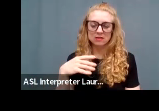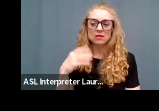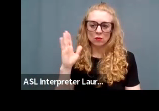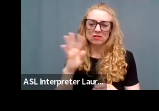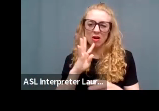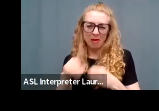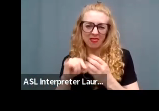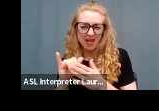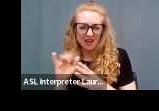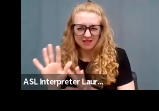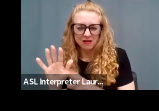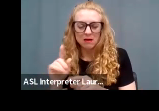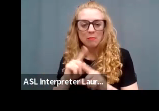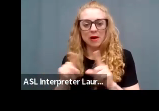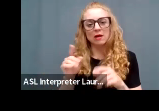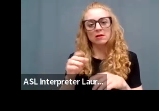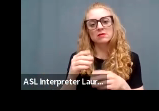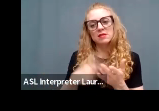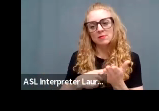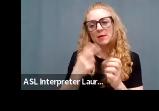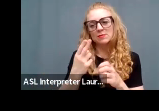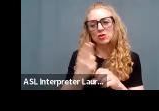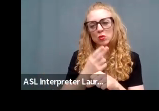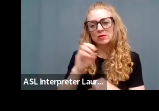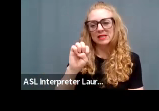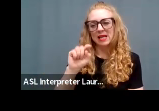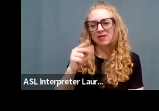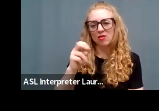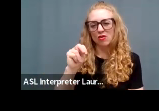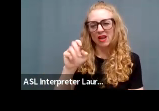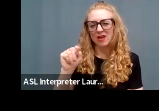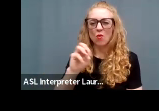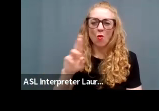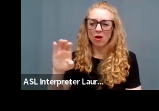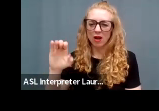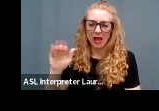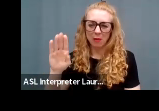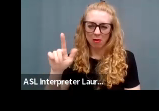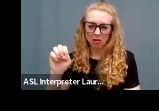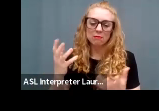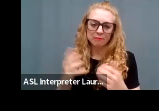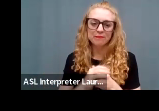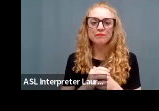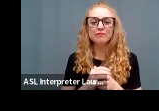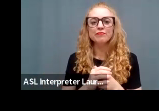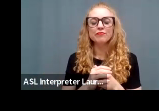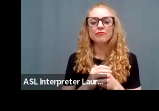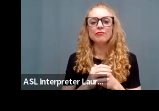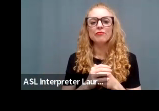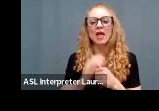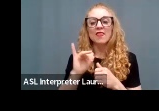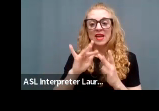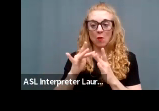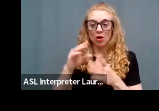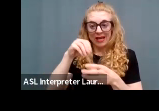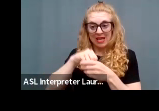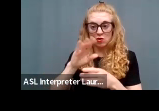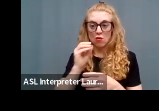wired using Ethernet or other types of cabling um the network in your house or in the building